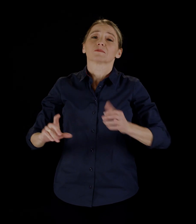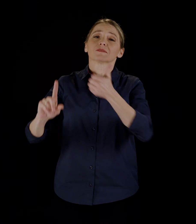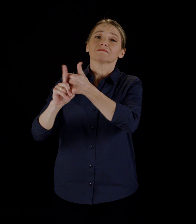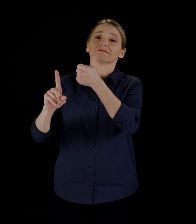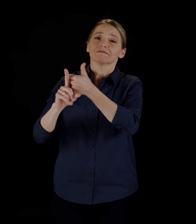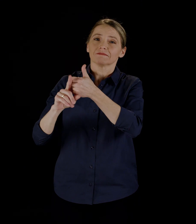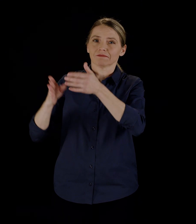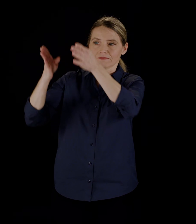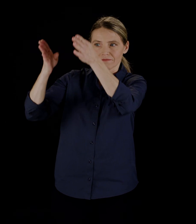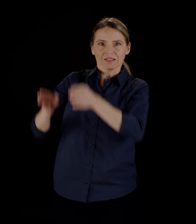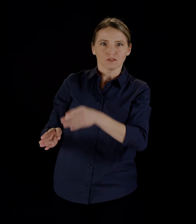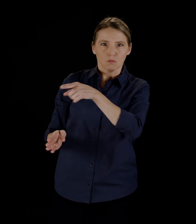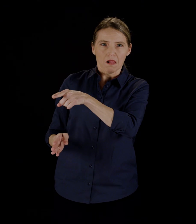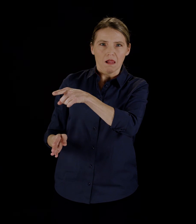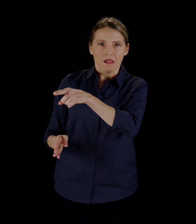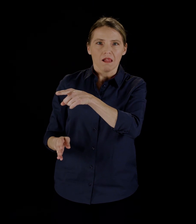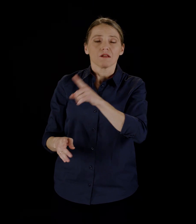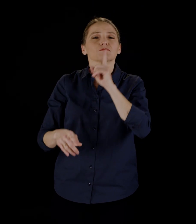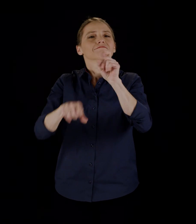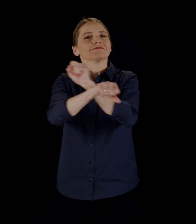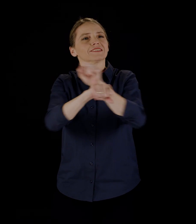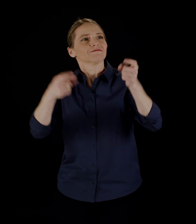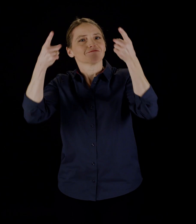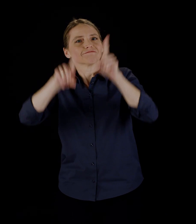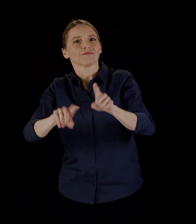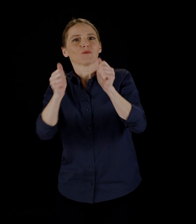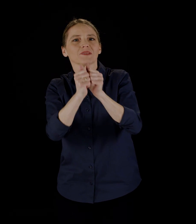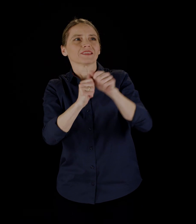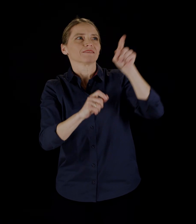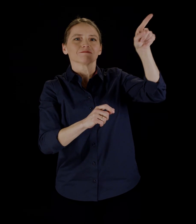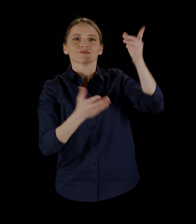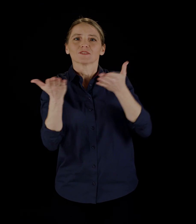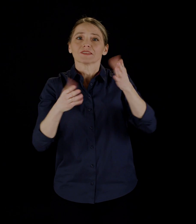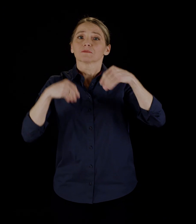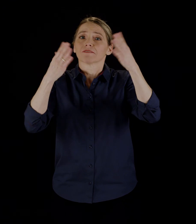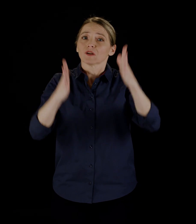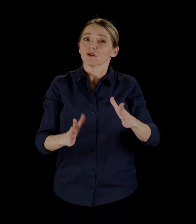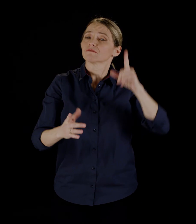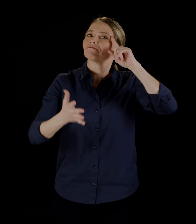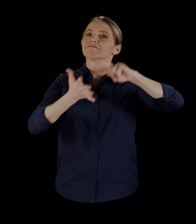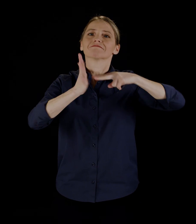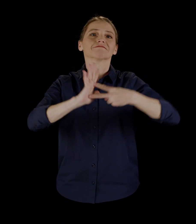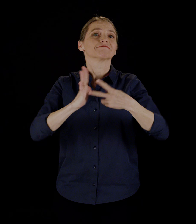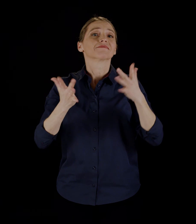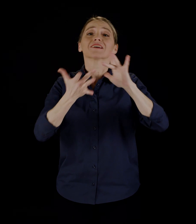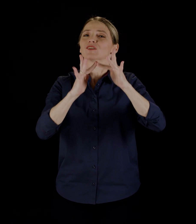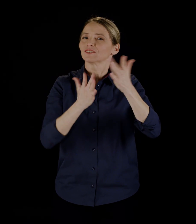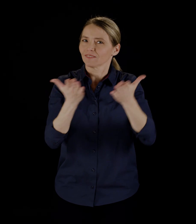A Customer is an individual that enters into an agreement with a service provider for Internet services.